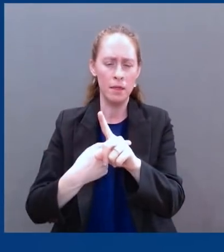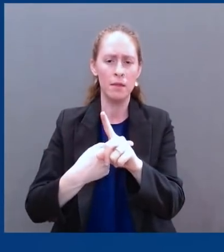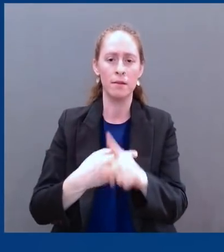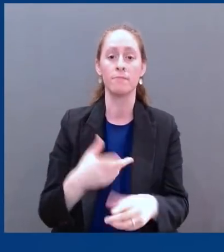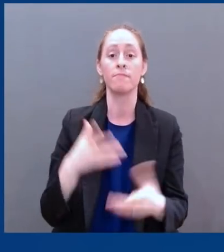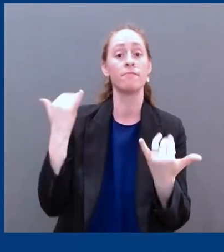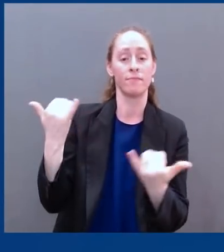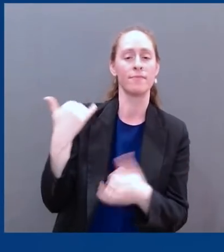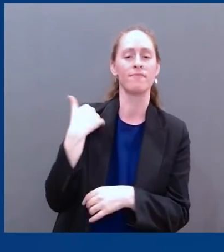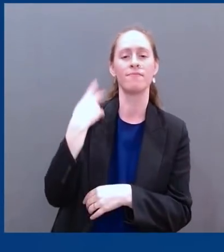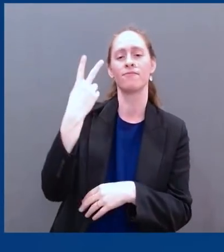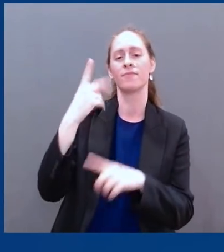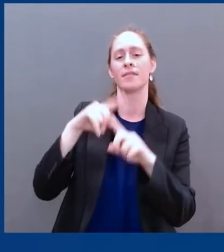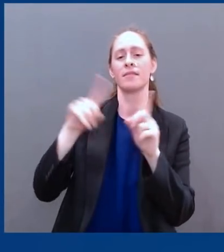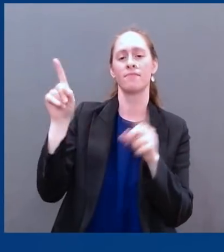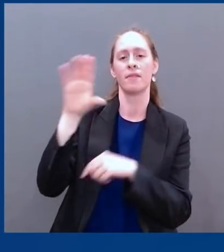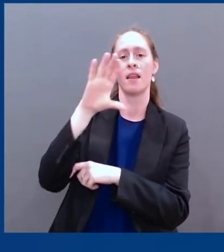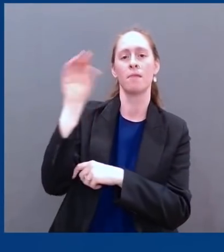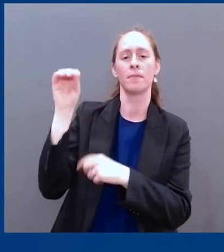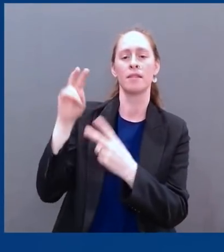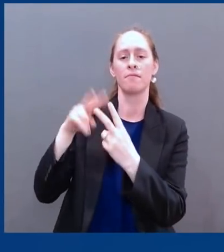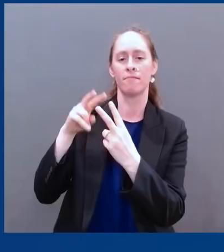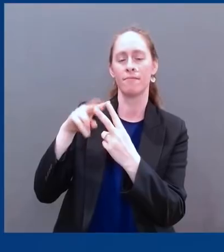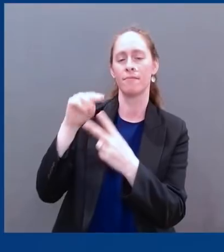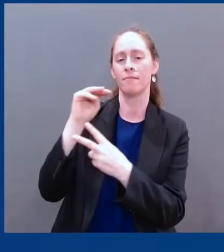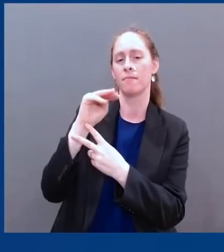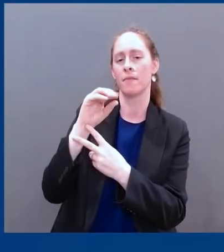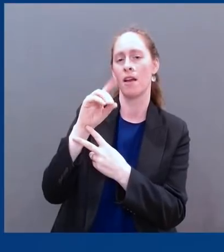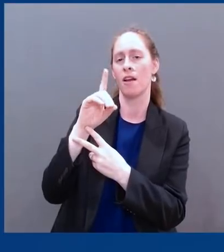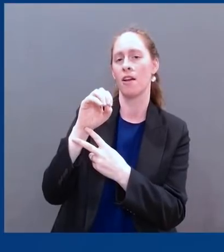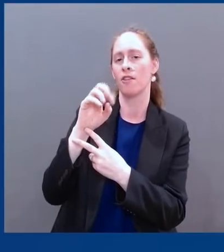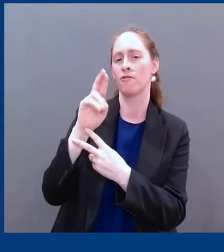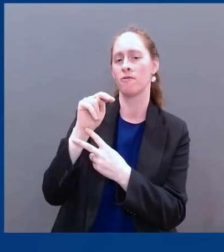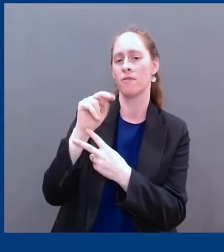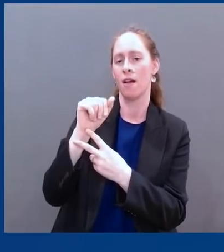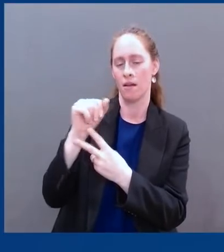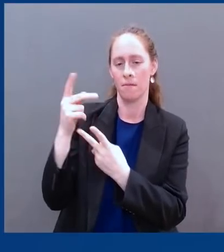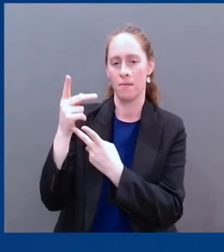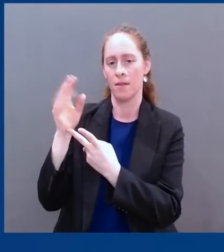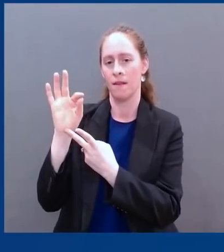have submitted to the FDA for an EUA for the use of a fourth shot.